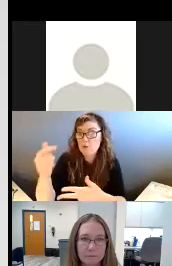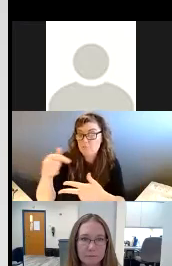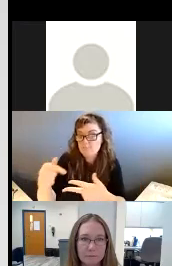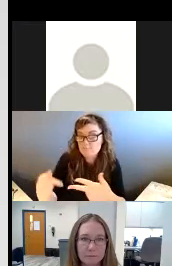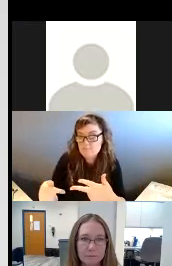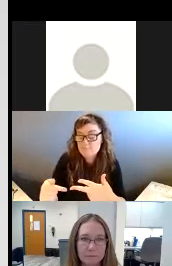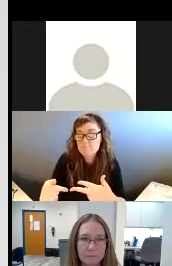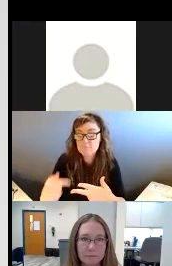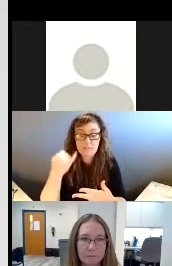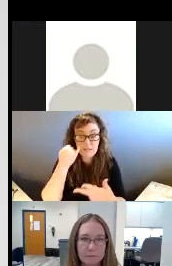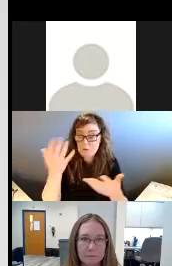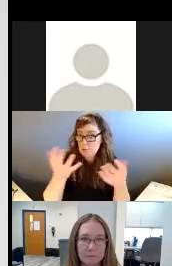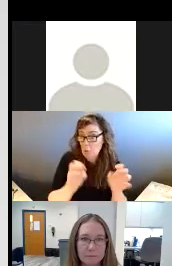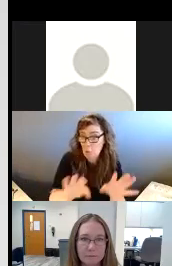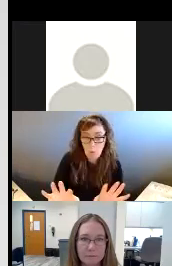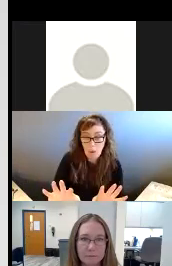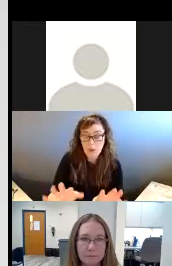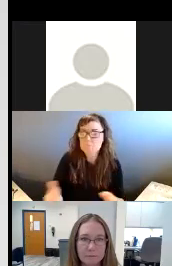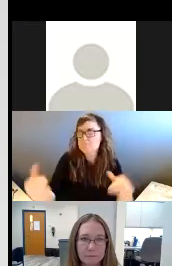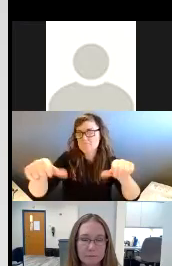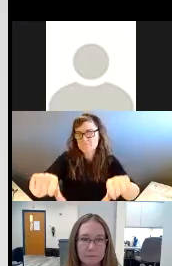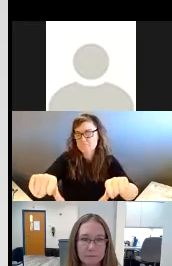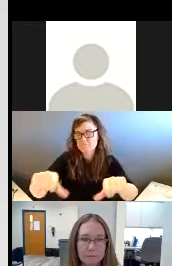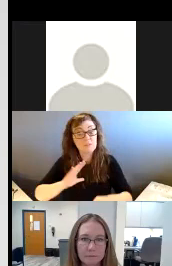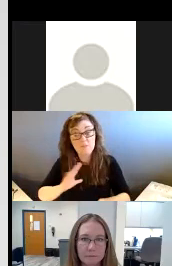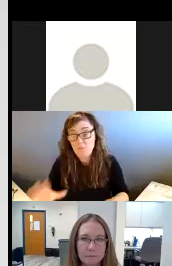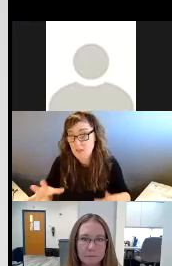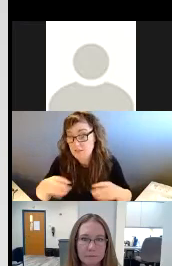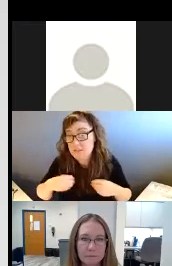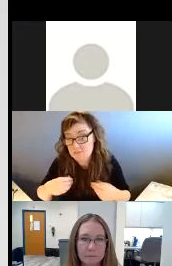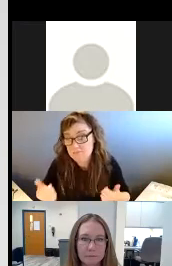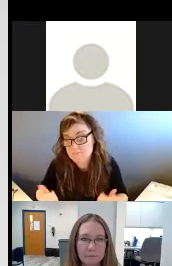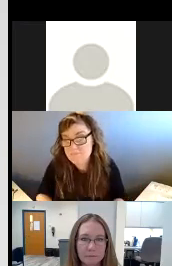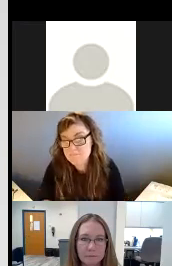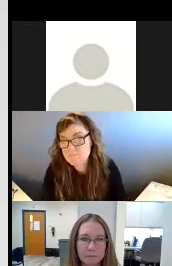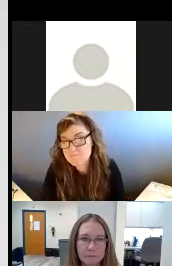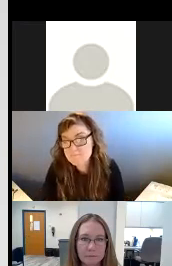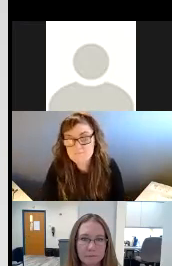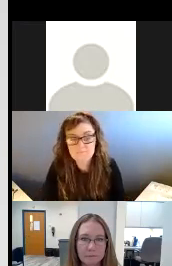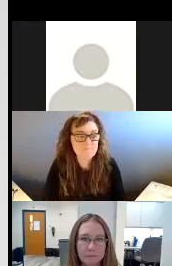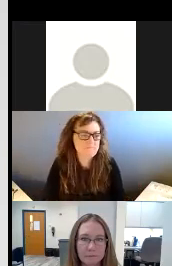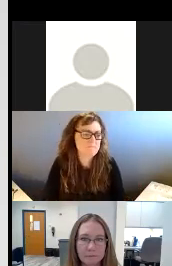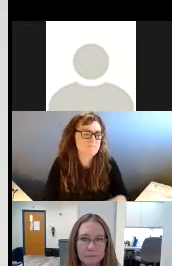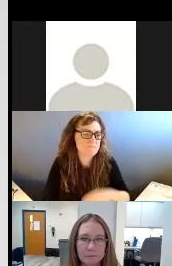THE SERVICE, IF NECESSARY. OTHER THINGS TO THINK OF IN TERMS OF PATIENT PRIVACY AND CONFIDENTIALITY WITH ANY